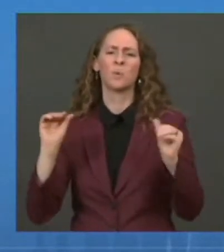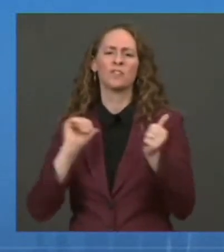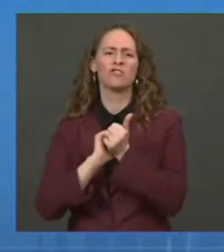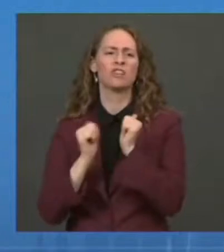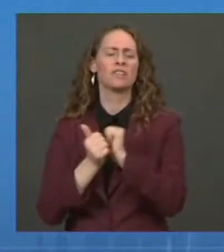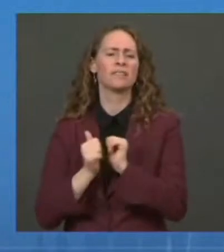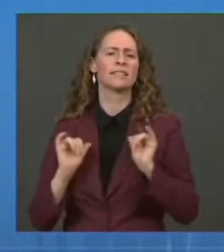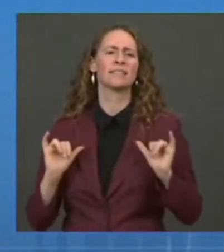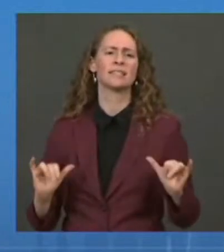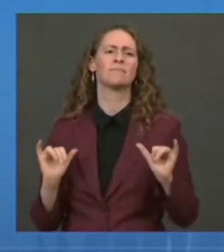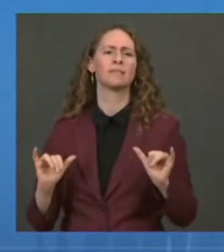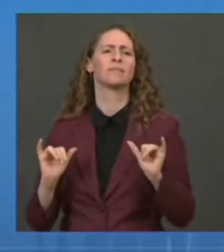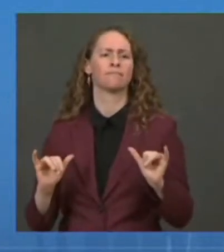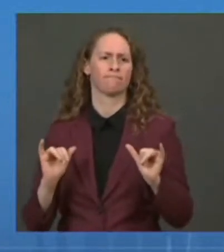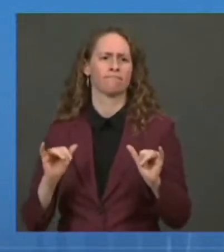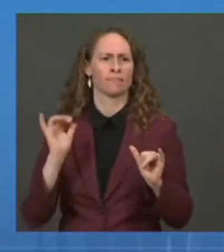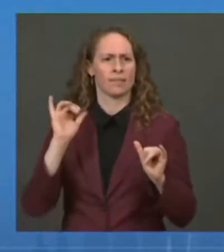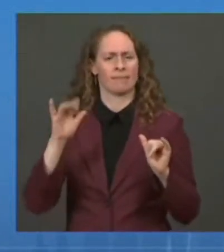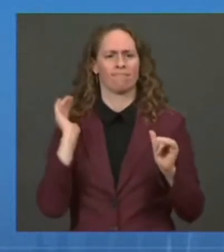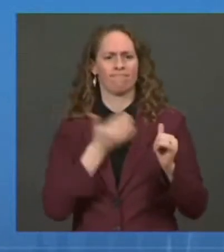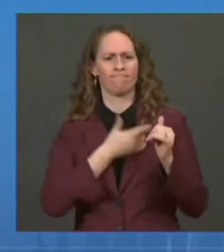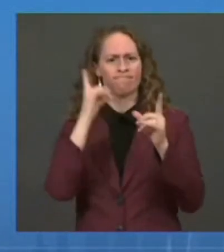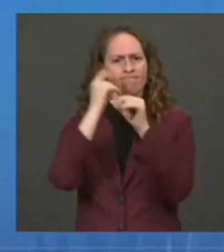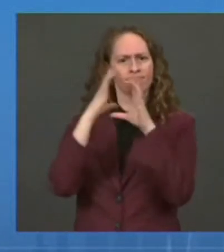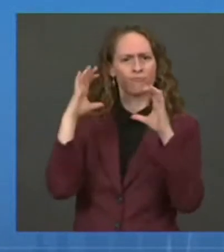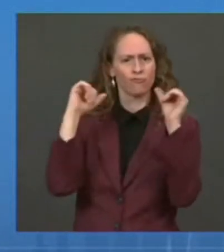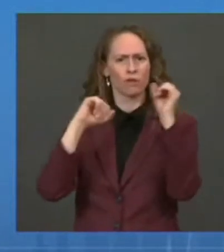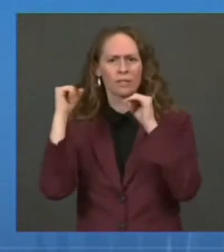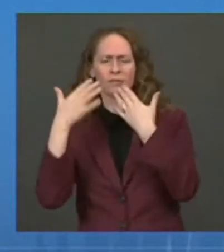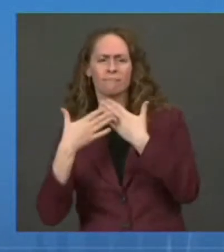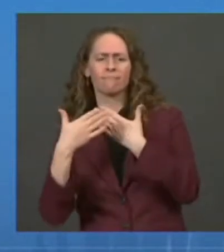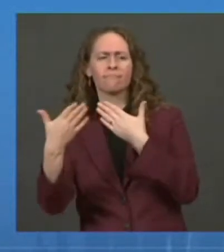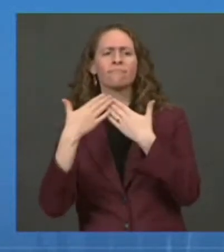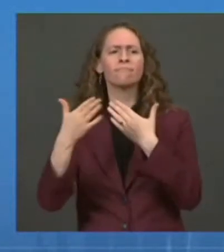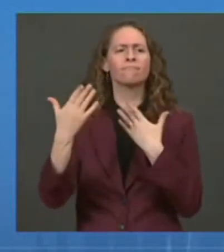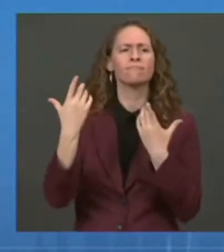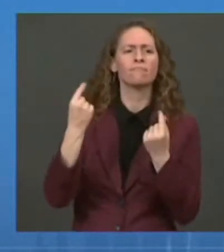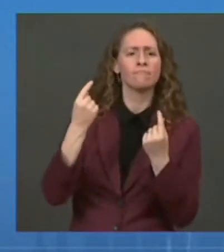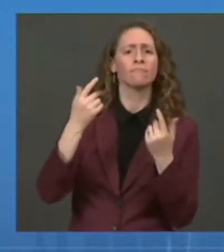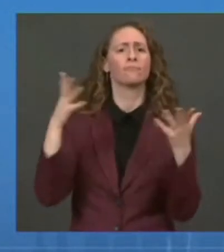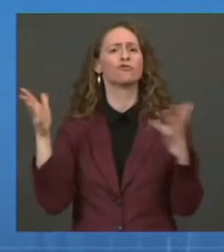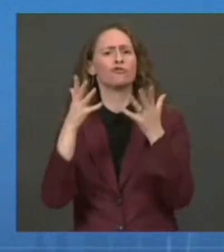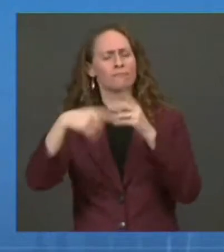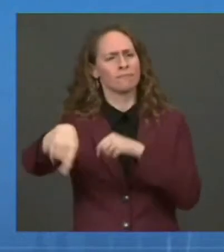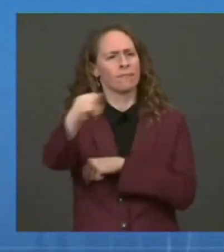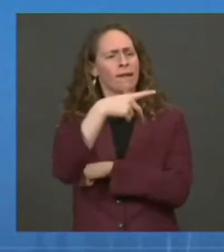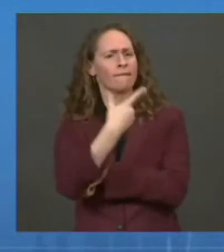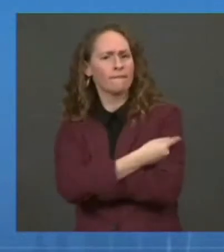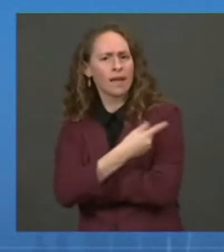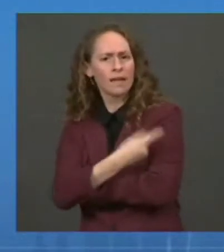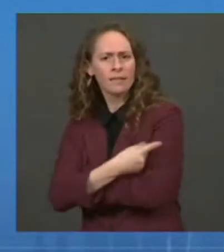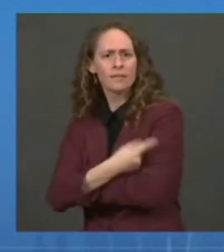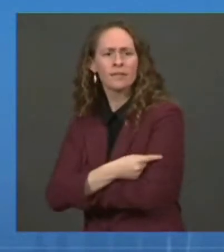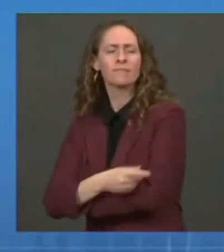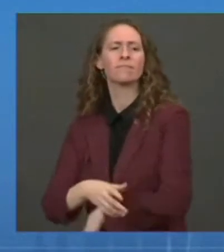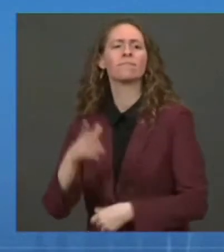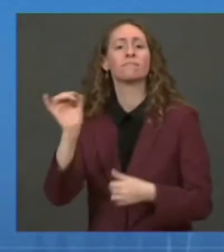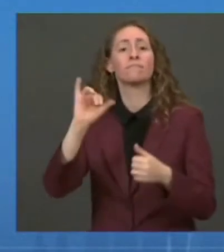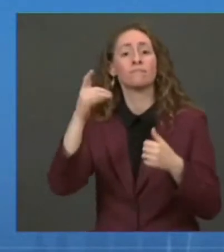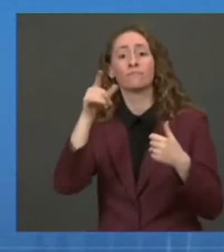VARIANT. OUR BEST PROTECTION AGAINST COVID-19 IS OUR PROVEN LAYERED PREVENTION STRATEGIES. THIS INCLUDES GETTING